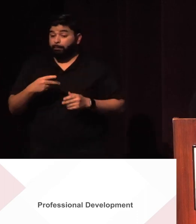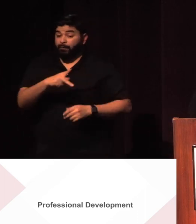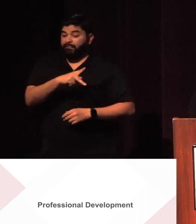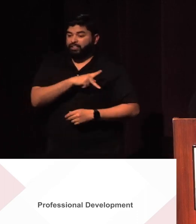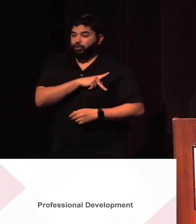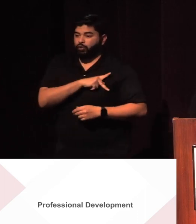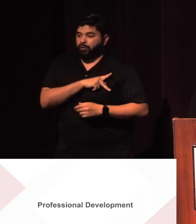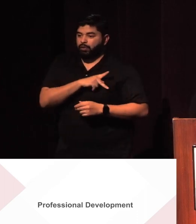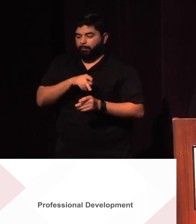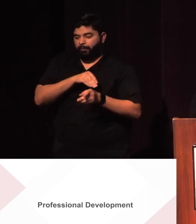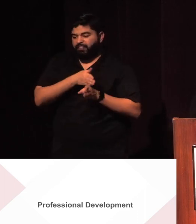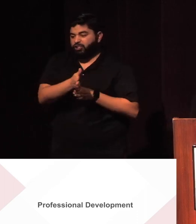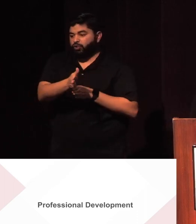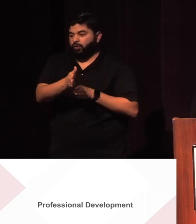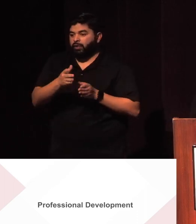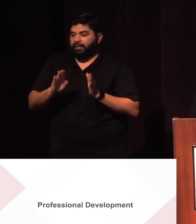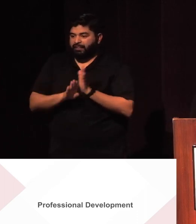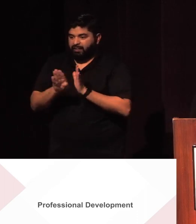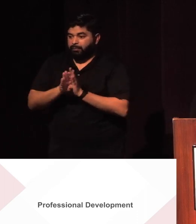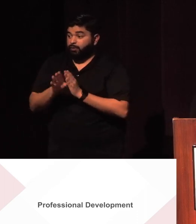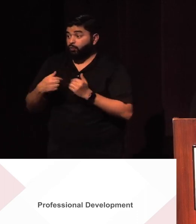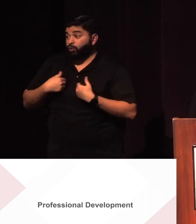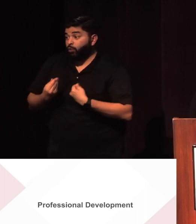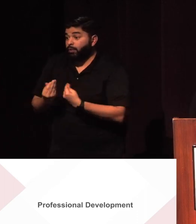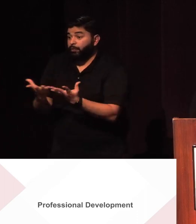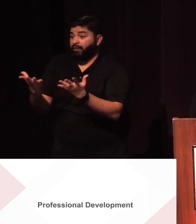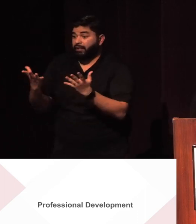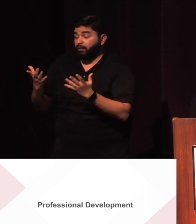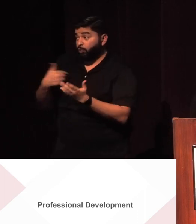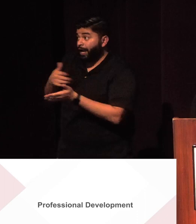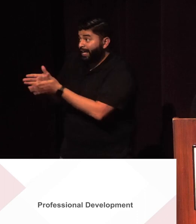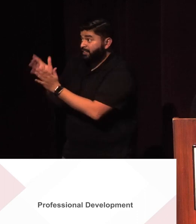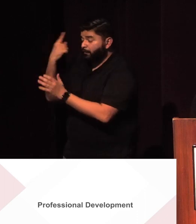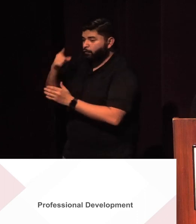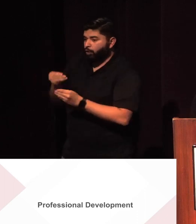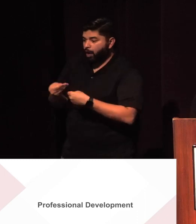self-through our accreditation Board. Professional development; we are asking for professional development